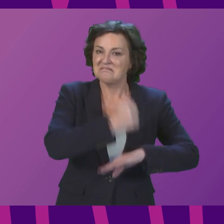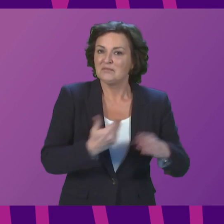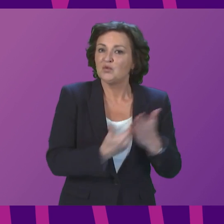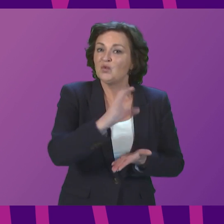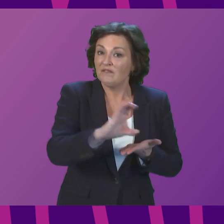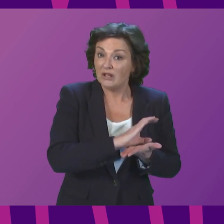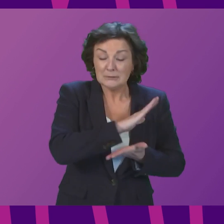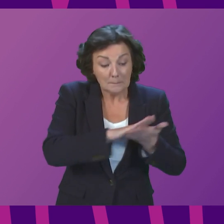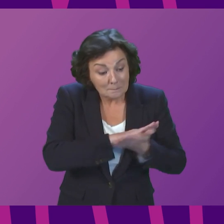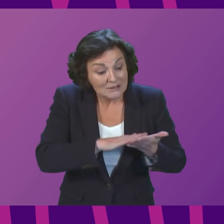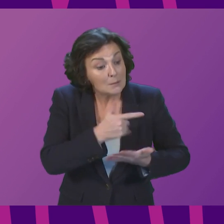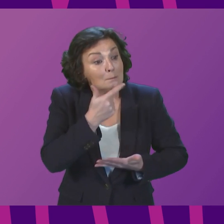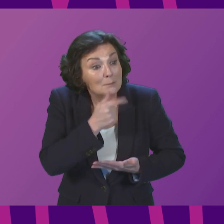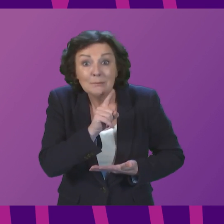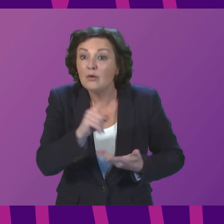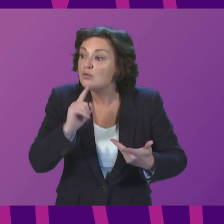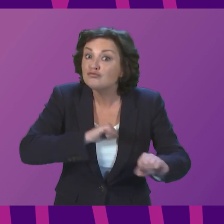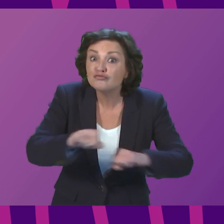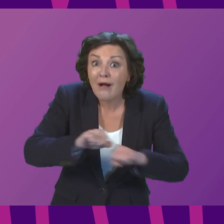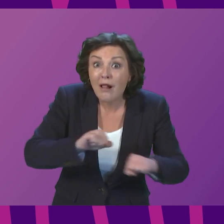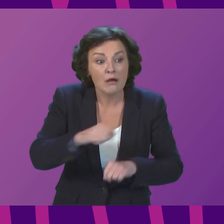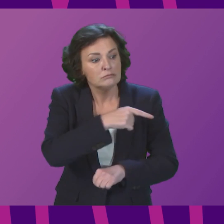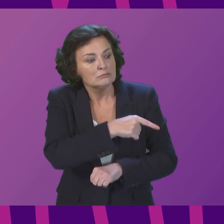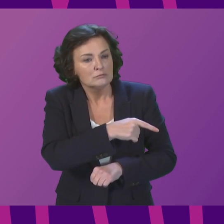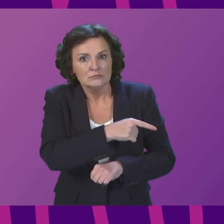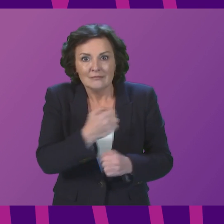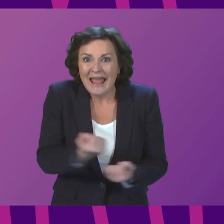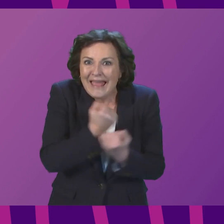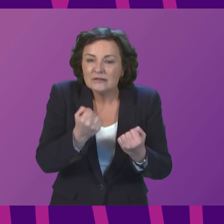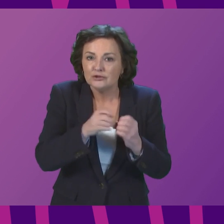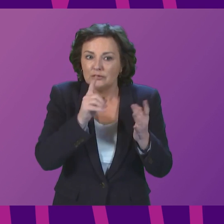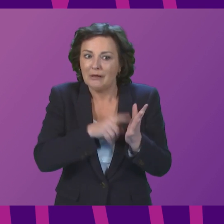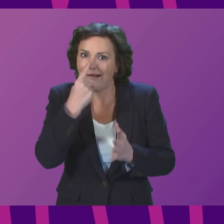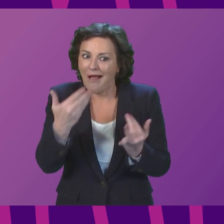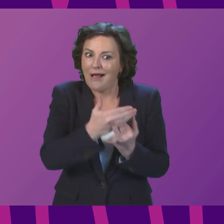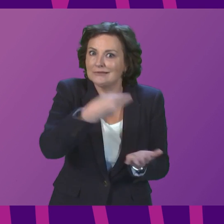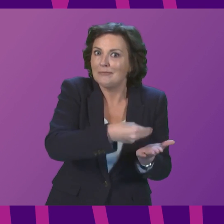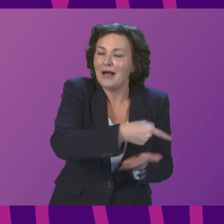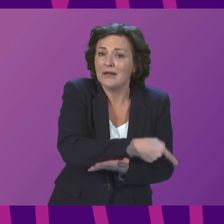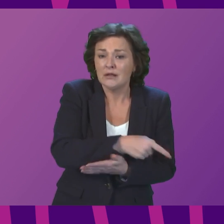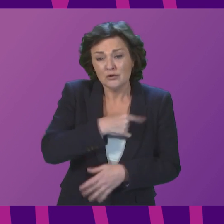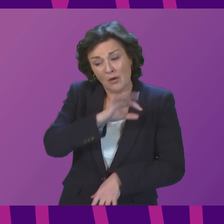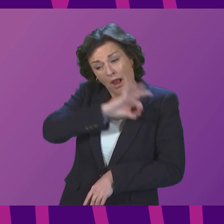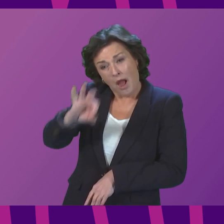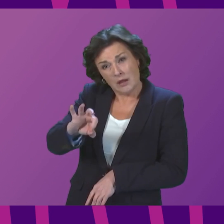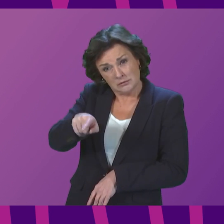It is now doubling that payment to £200. Will the First Minister now back our proposals and increase the winter fuel payment?